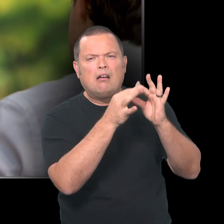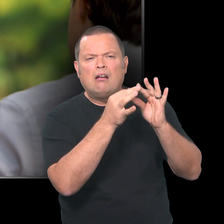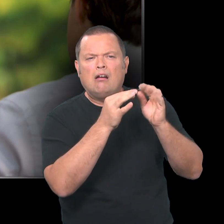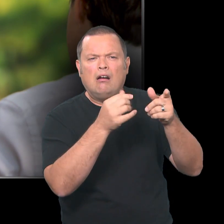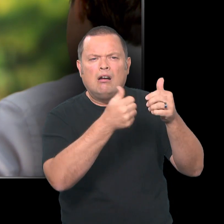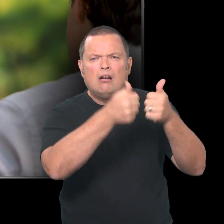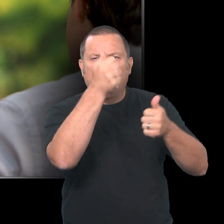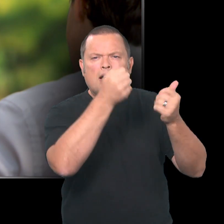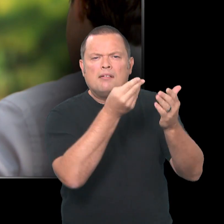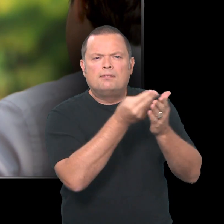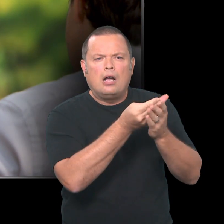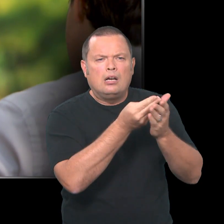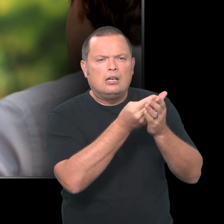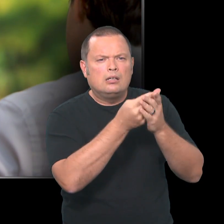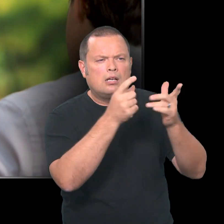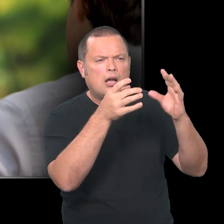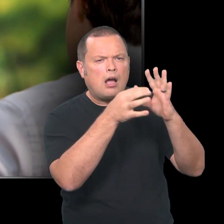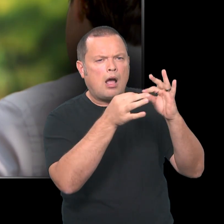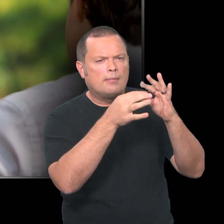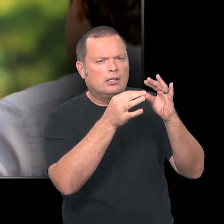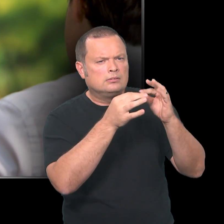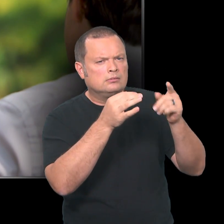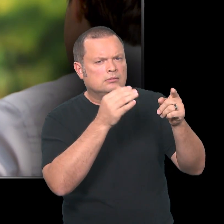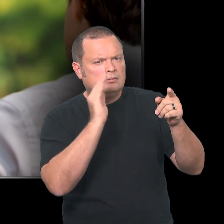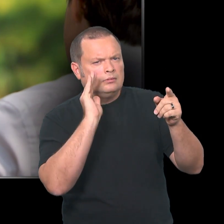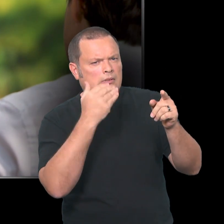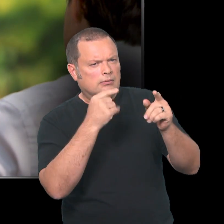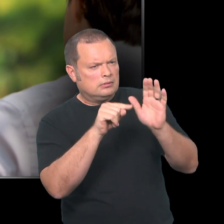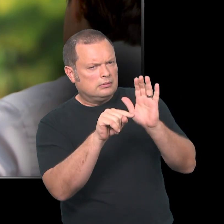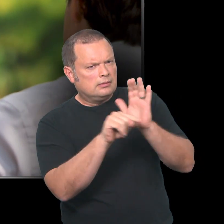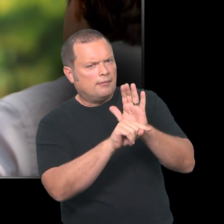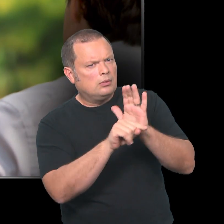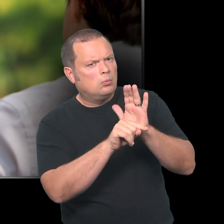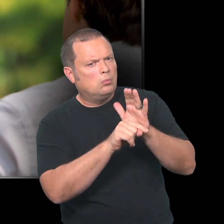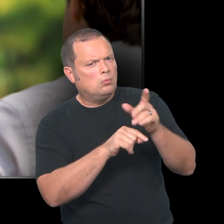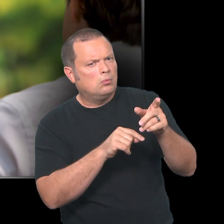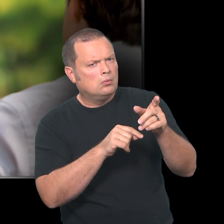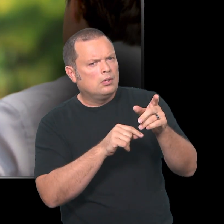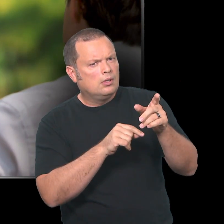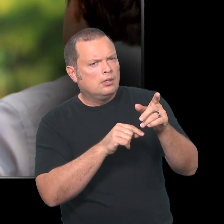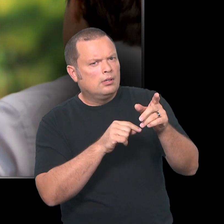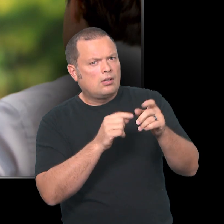I can remember, it was a former finance minister, I think, who said to me about deficits,